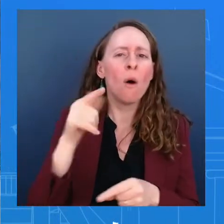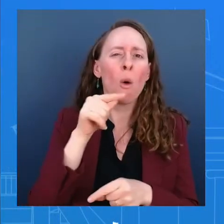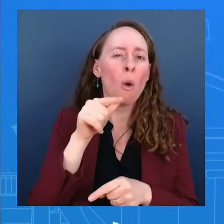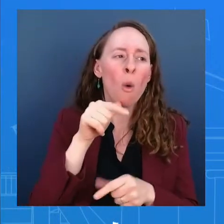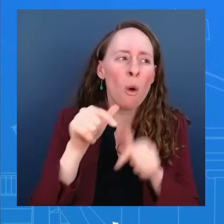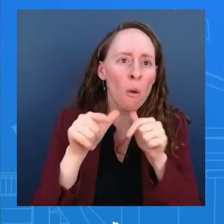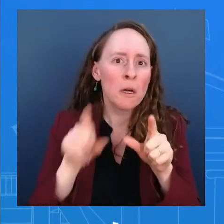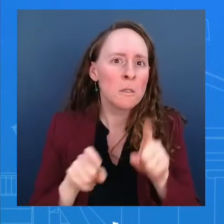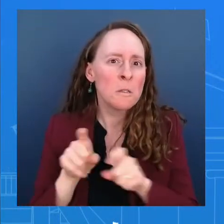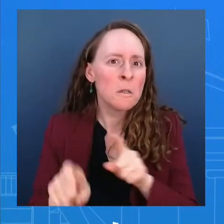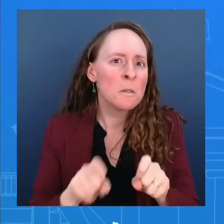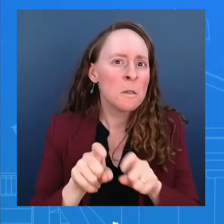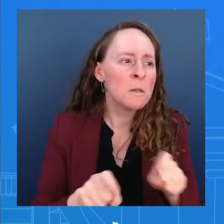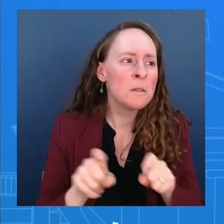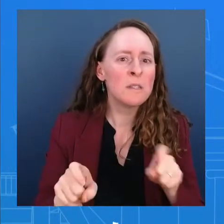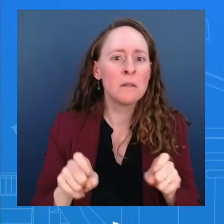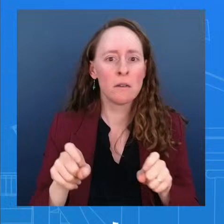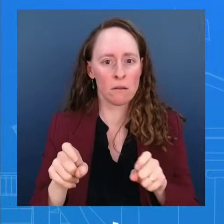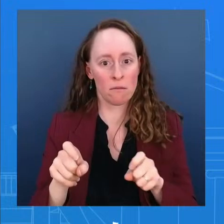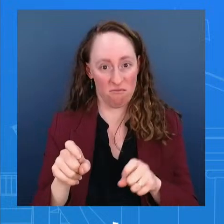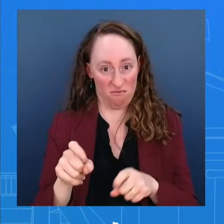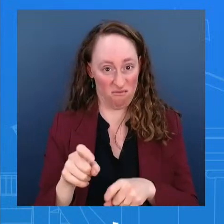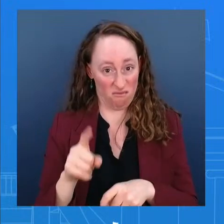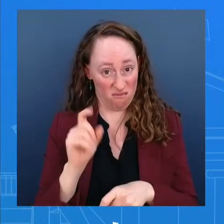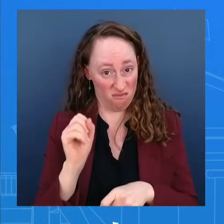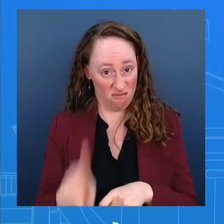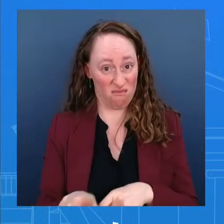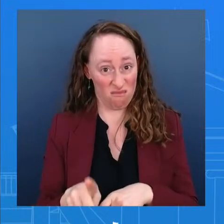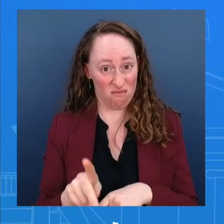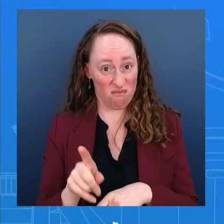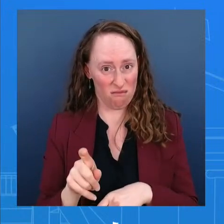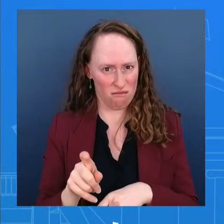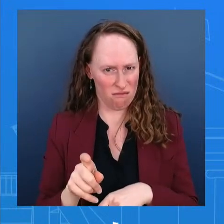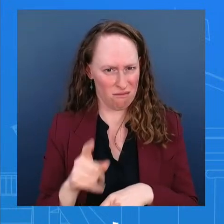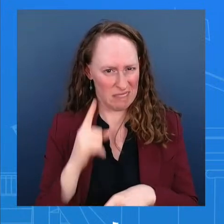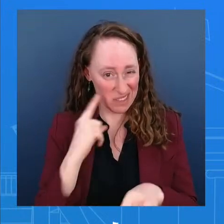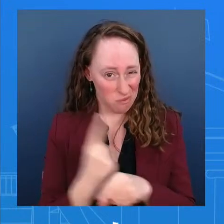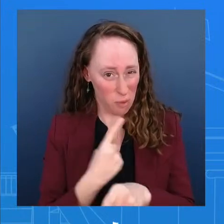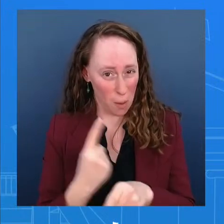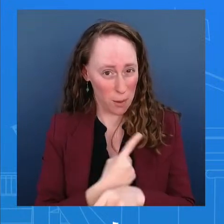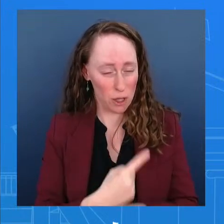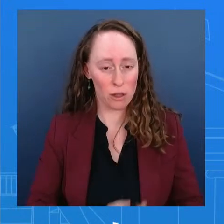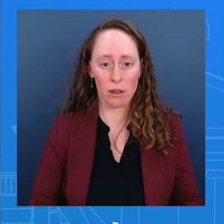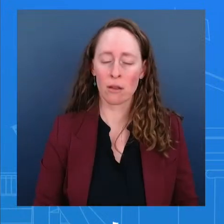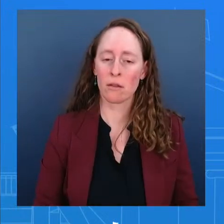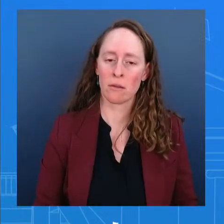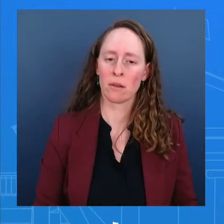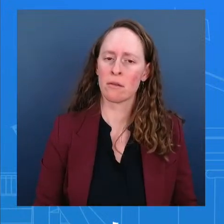Mr. Sullivan: I have not heard that directly from Mike Waltz or from anyone on the incoming team, so I’m not going to answer